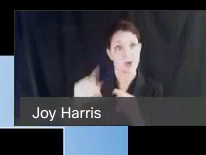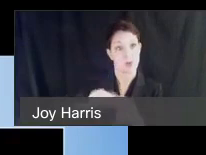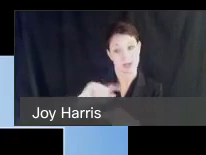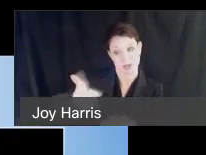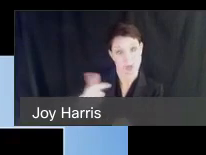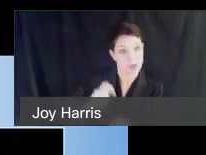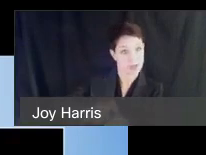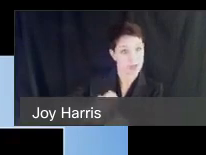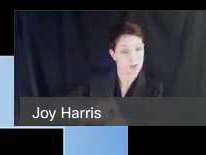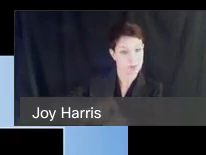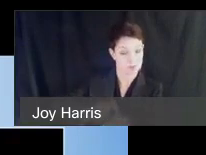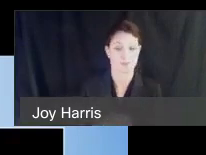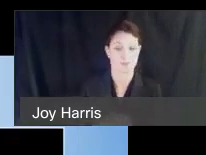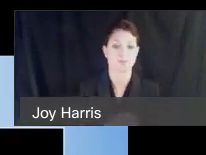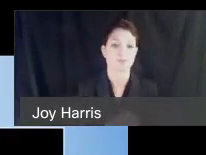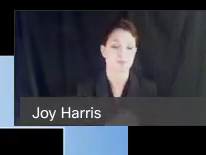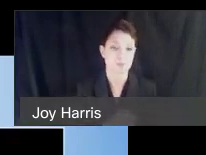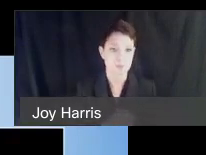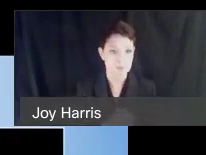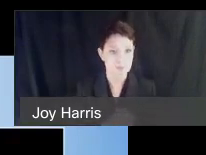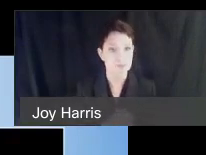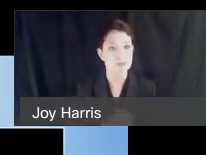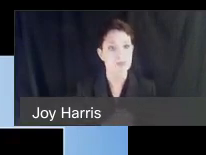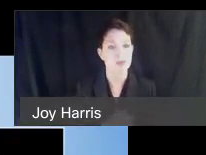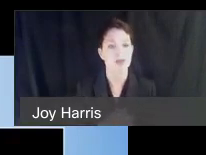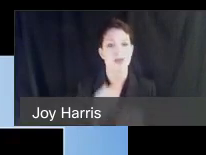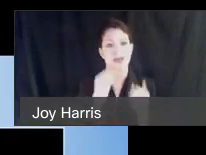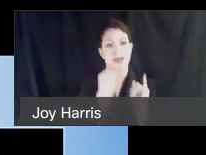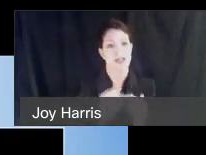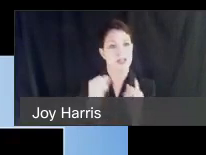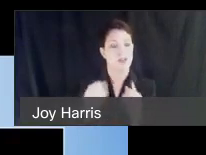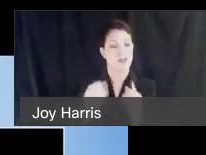We've been working through our individual pre-registration list and continue to vaccinate